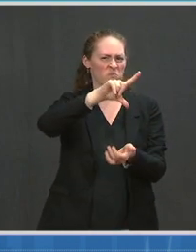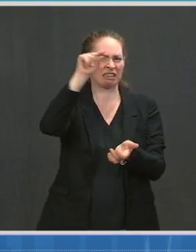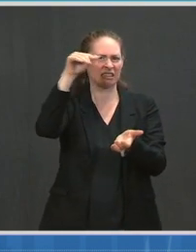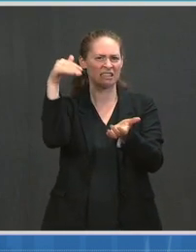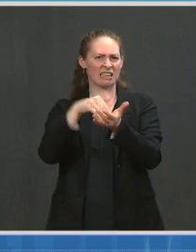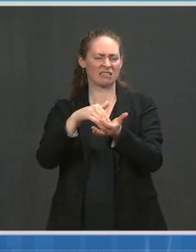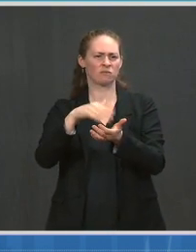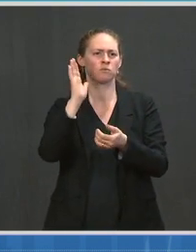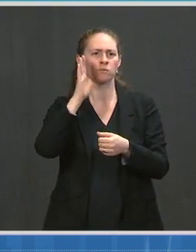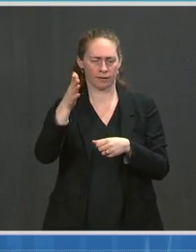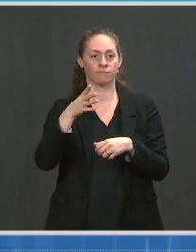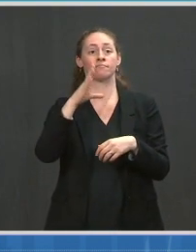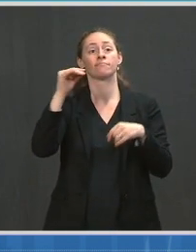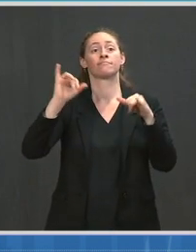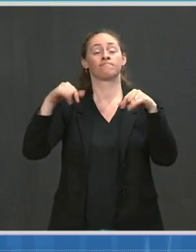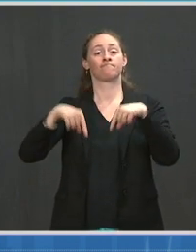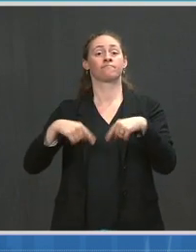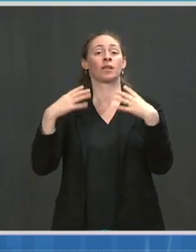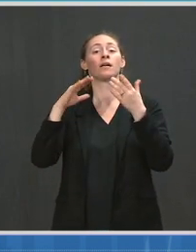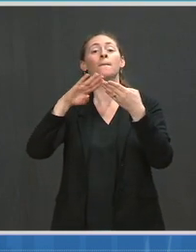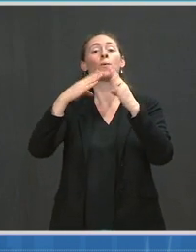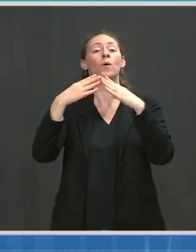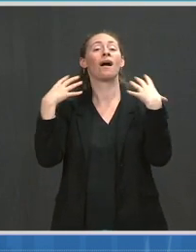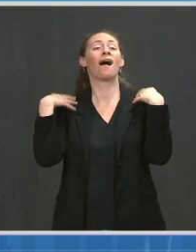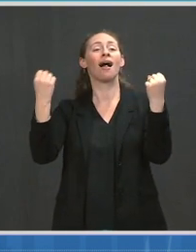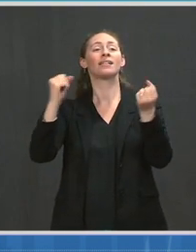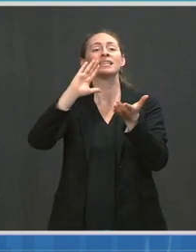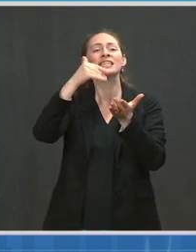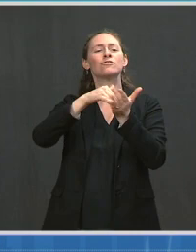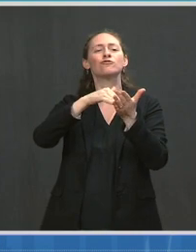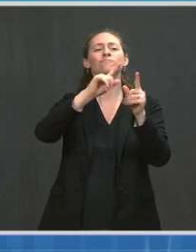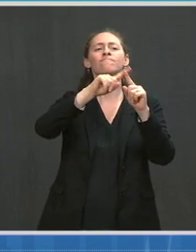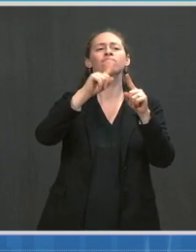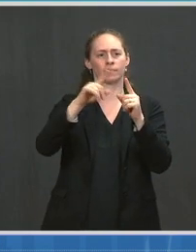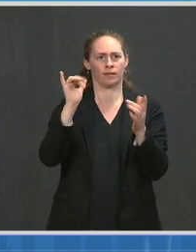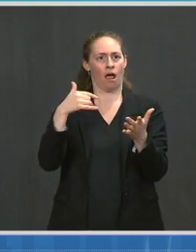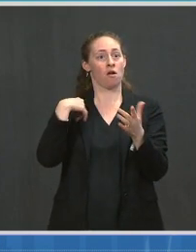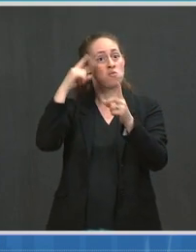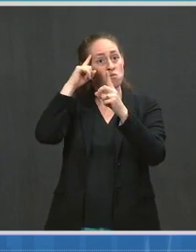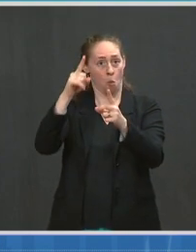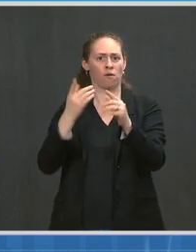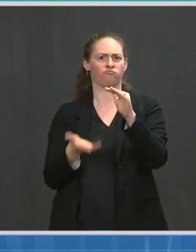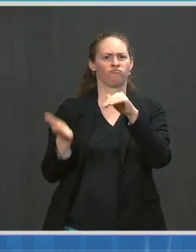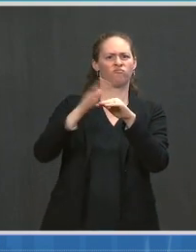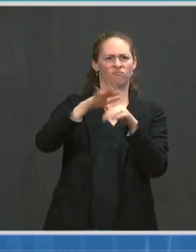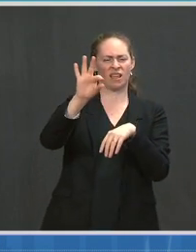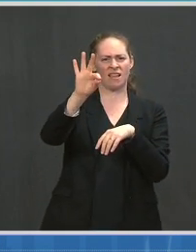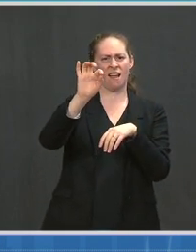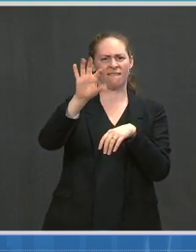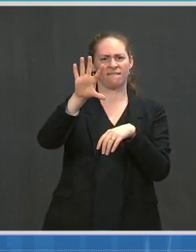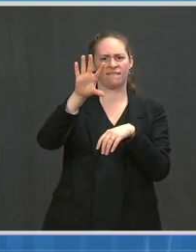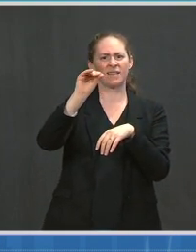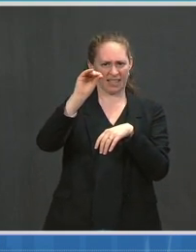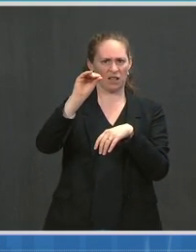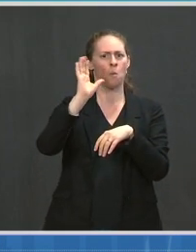which we will expand up to 950 in the coming weeks. Importantly, over 65 percent of the shots